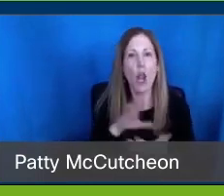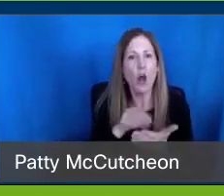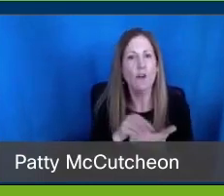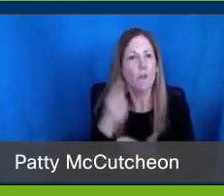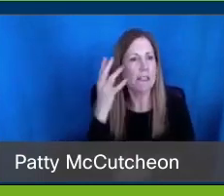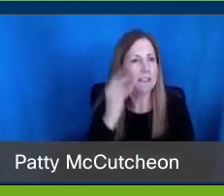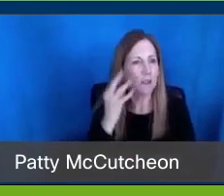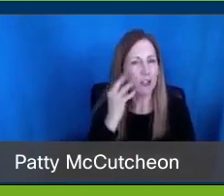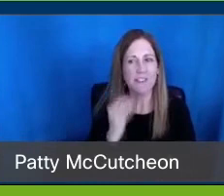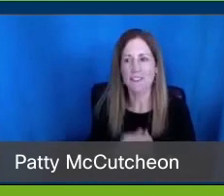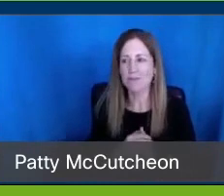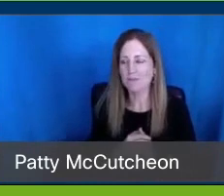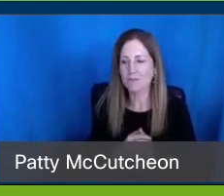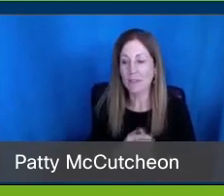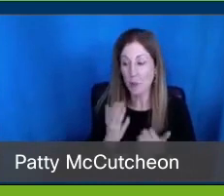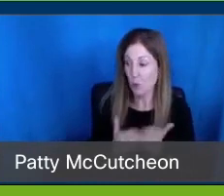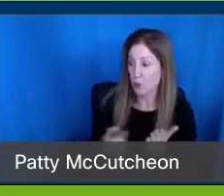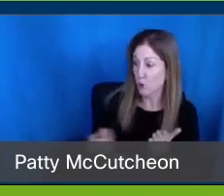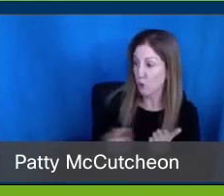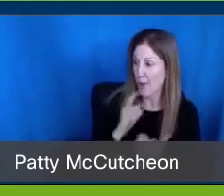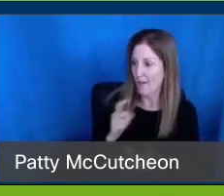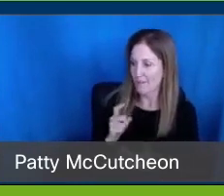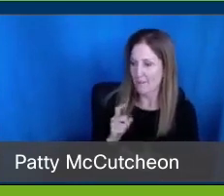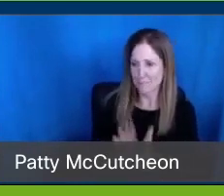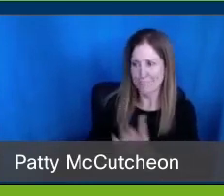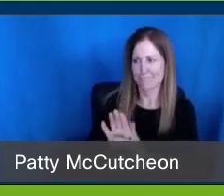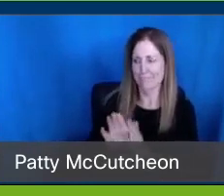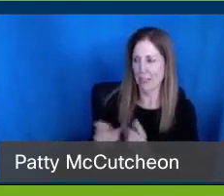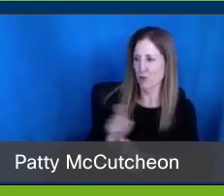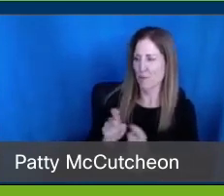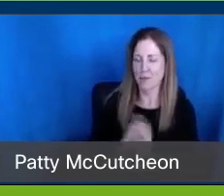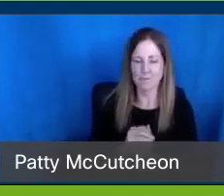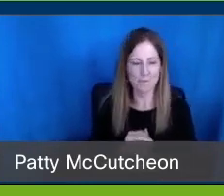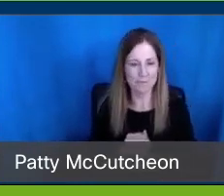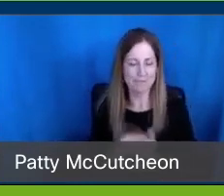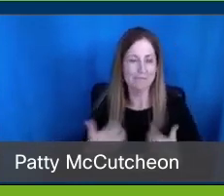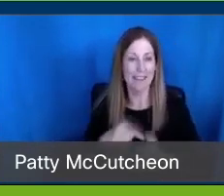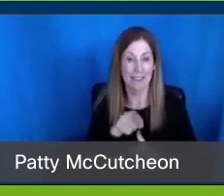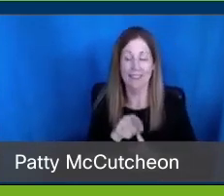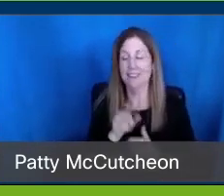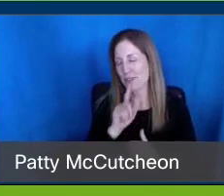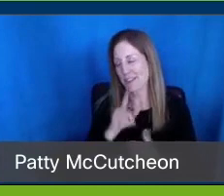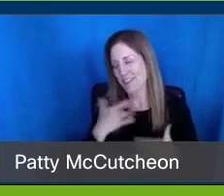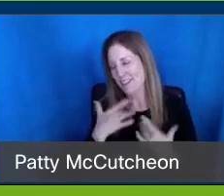and what you have contributed. I think this is really, really exciting. Thank you very much.